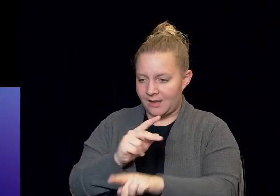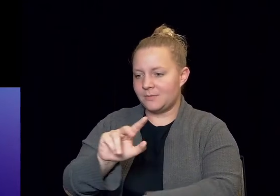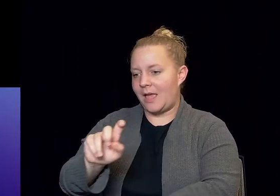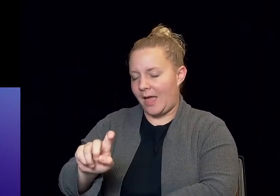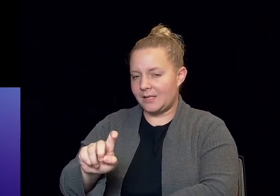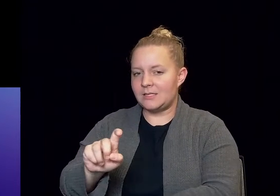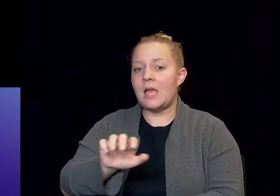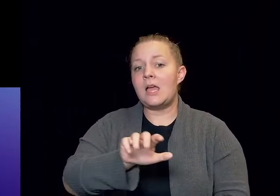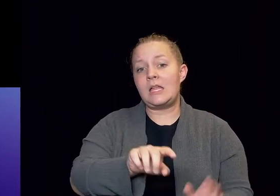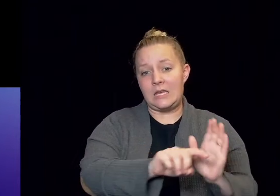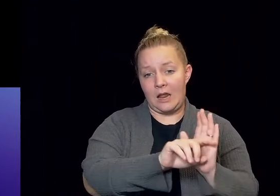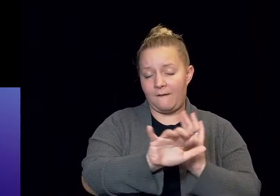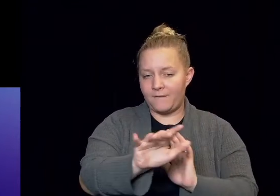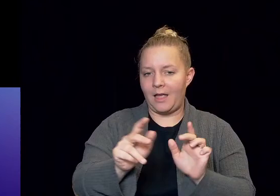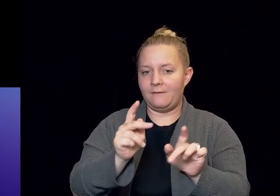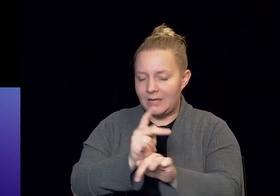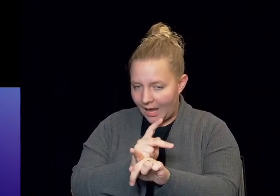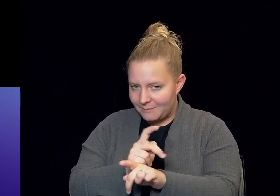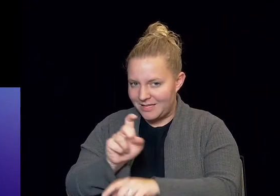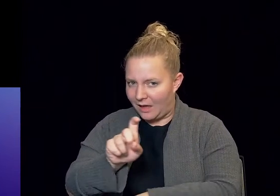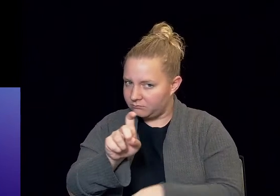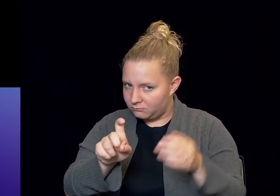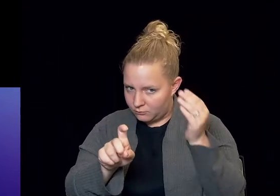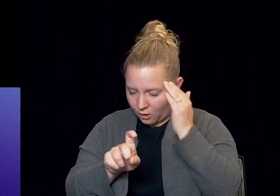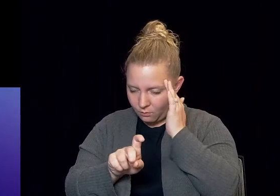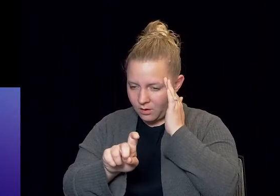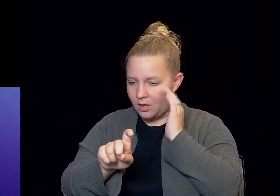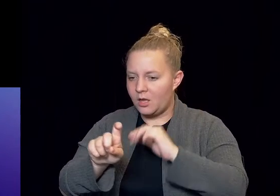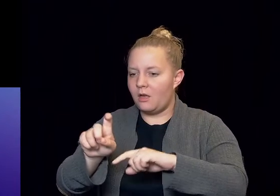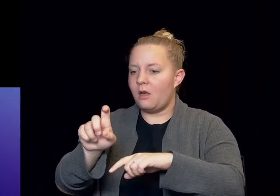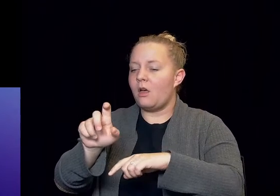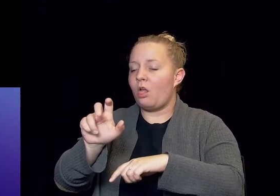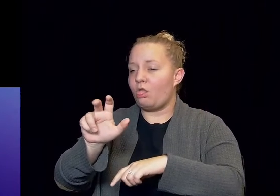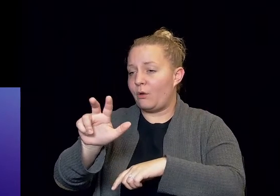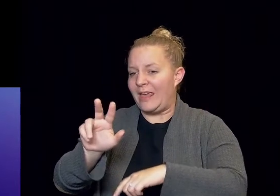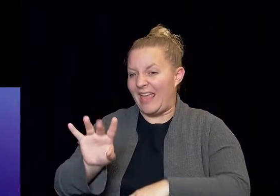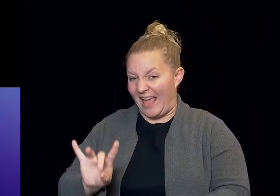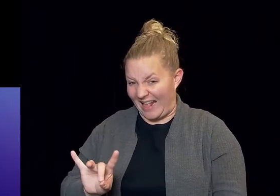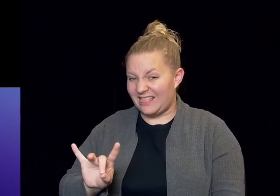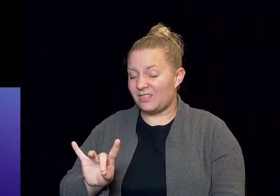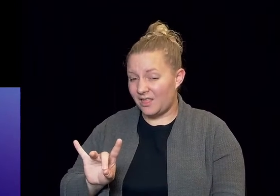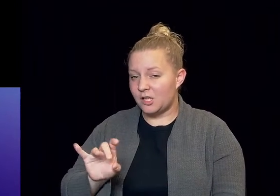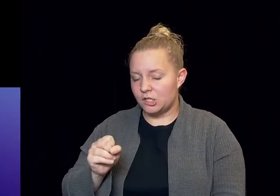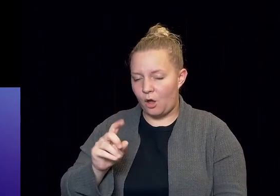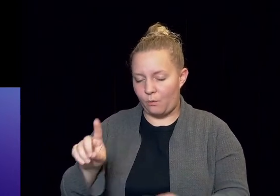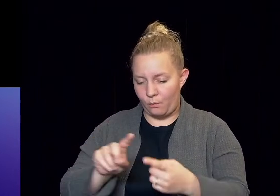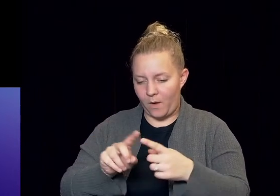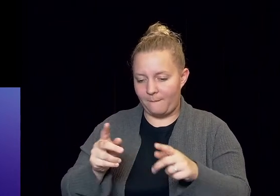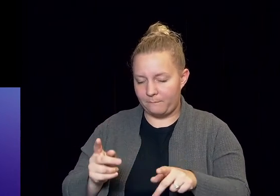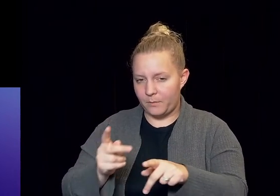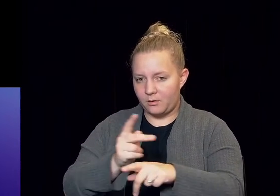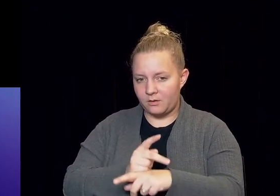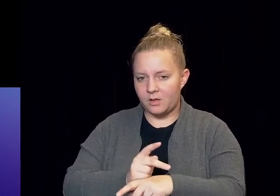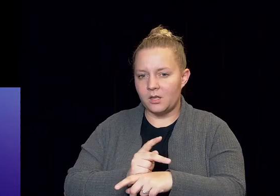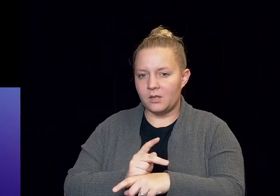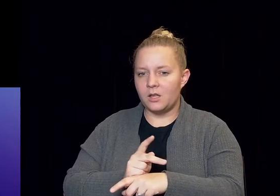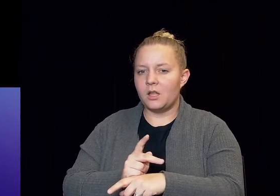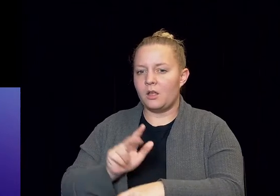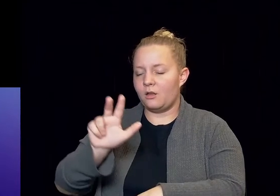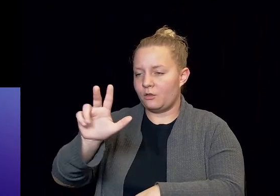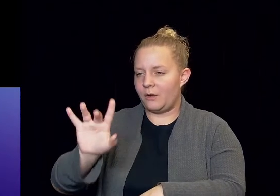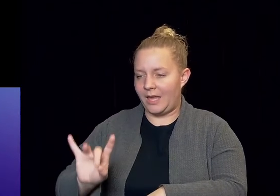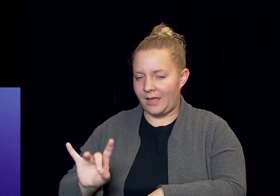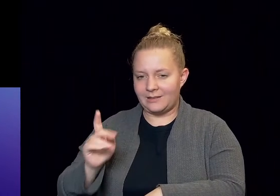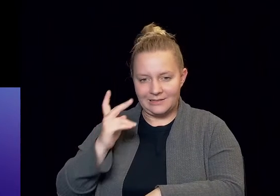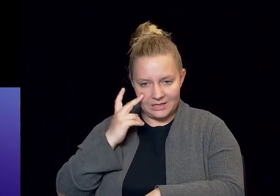times and then x I know is a 3/8. So, when I multiply a 3/8, I see that I have like a